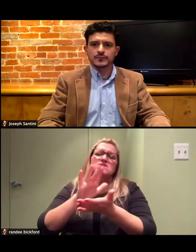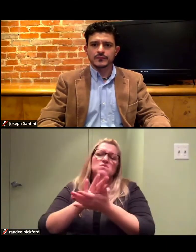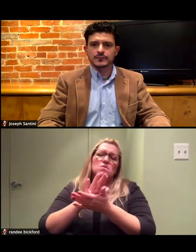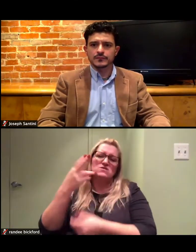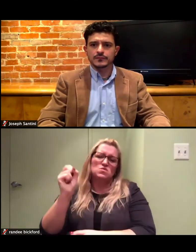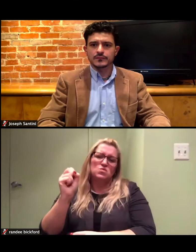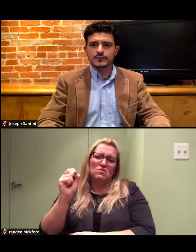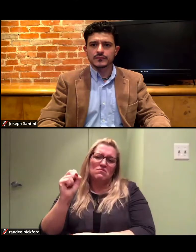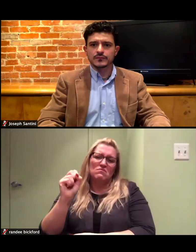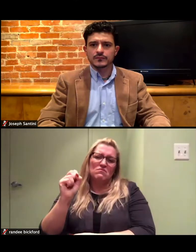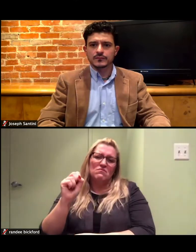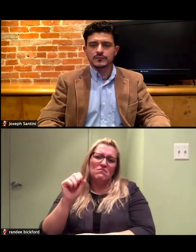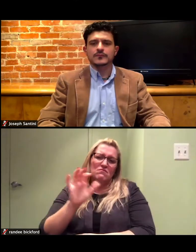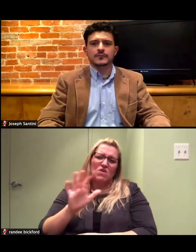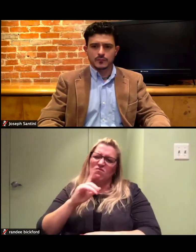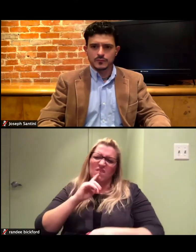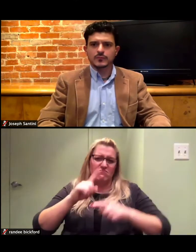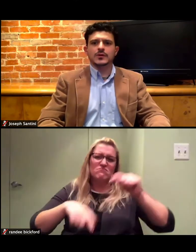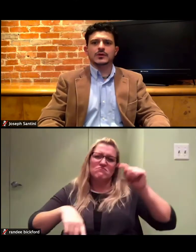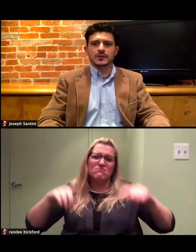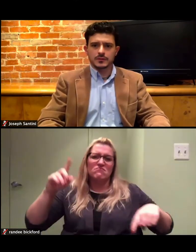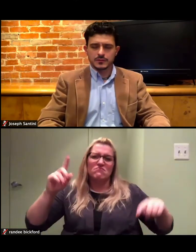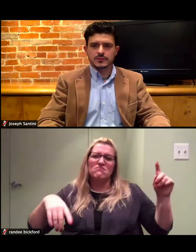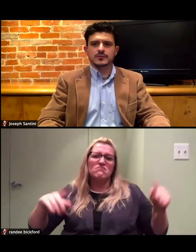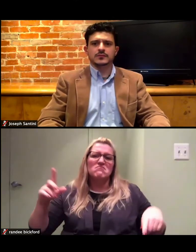And risk insurance tends to be in middle and high school.